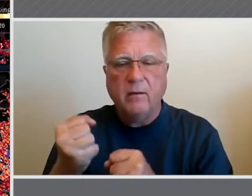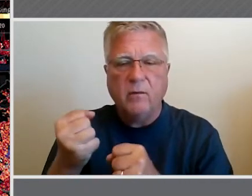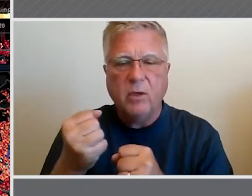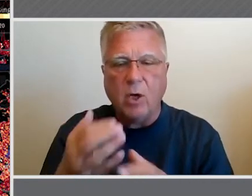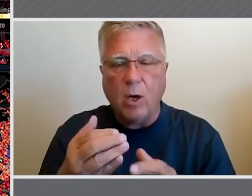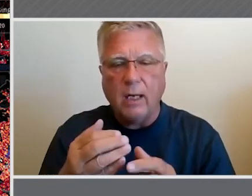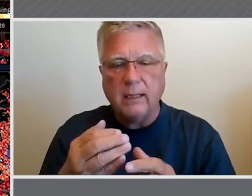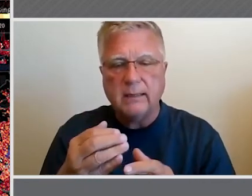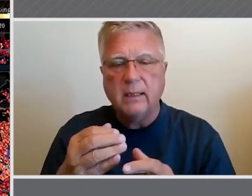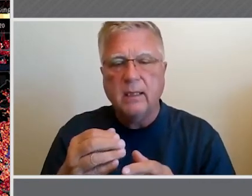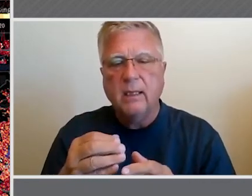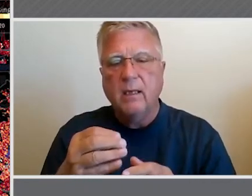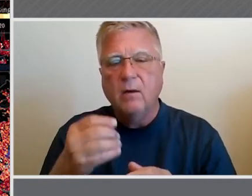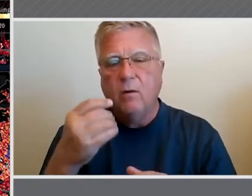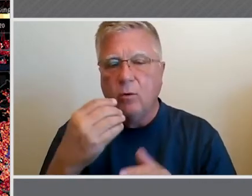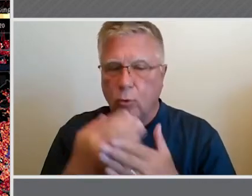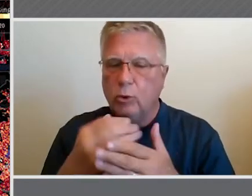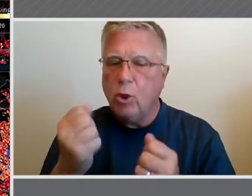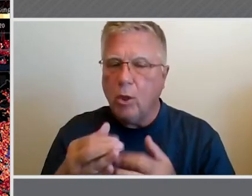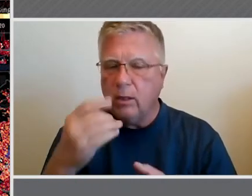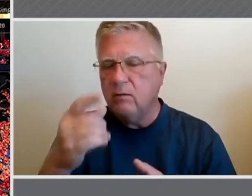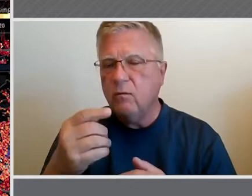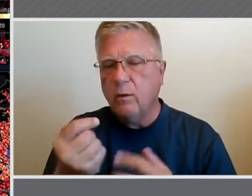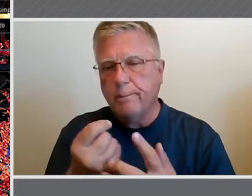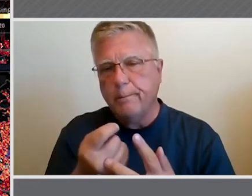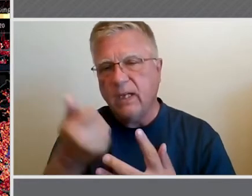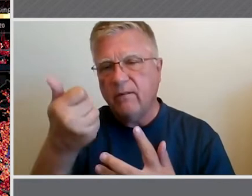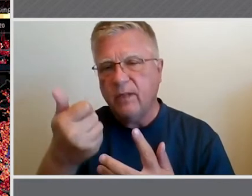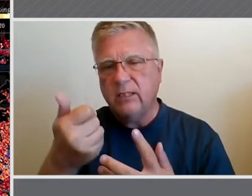Then, another one is something that is going forward.